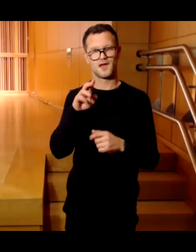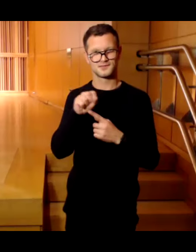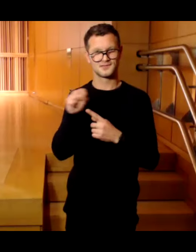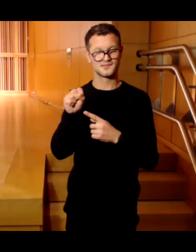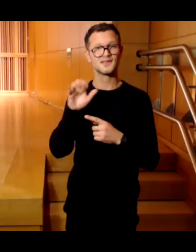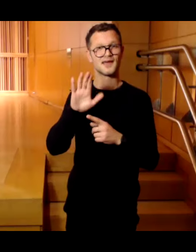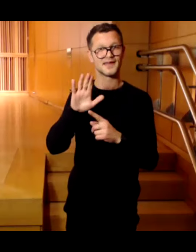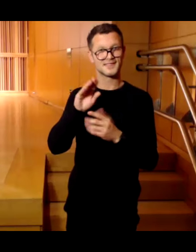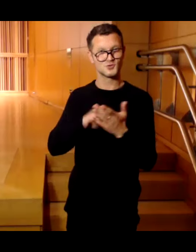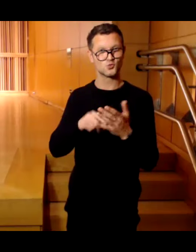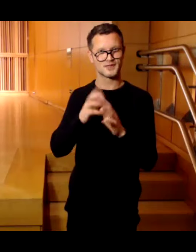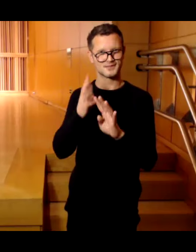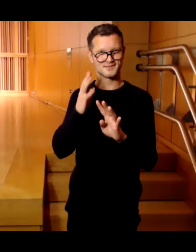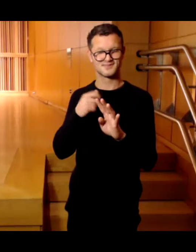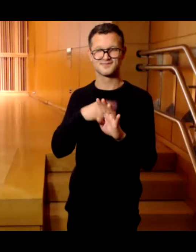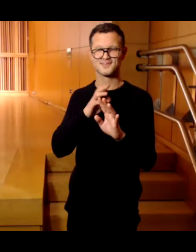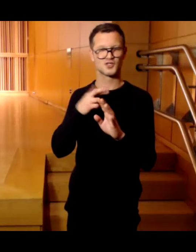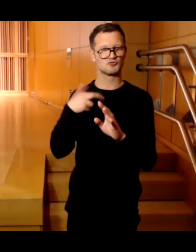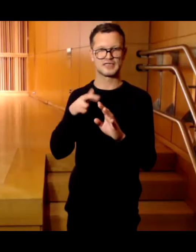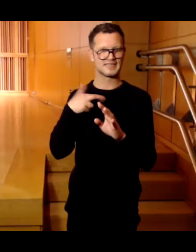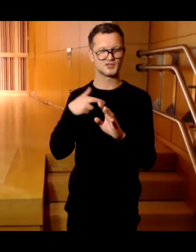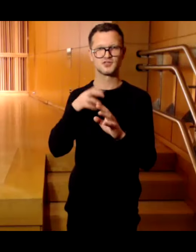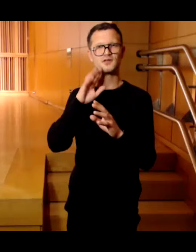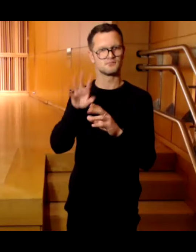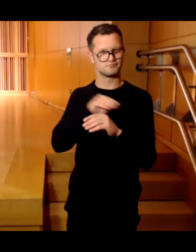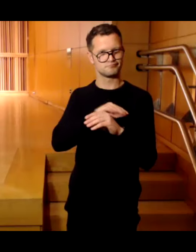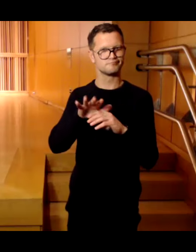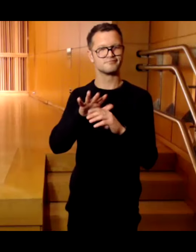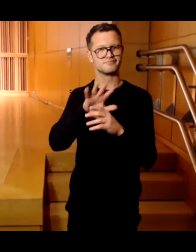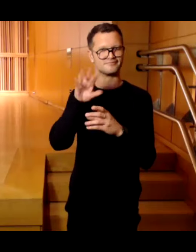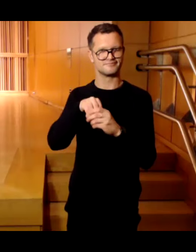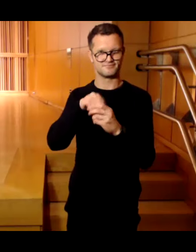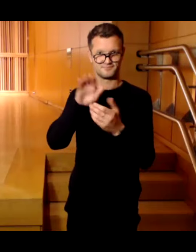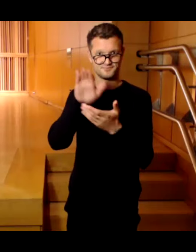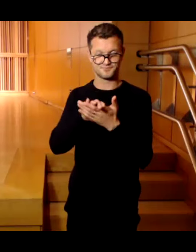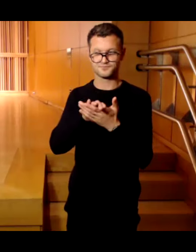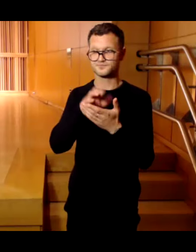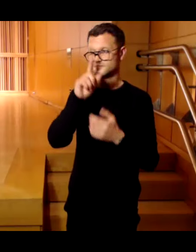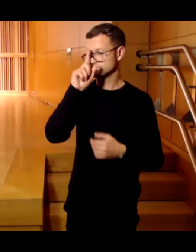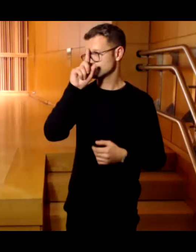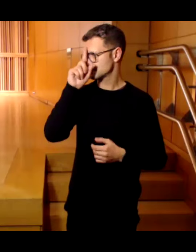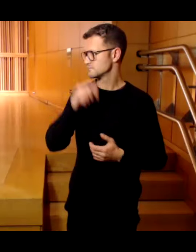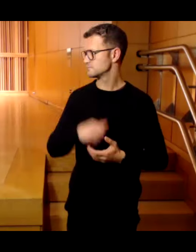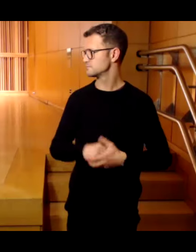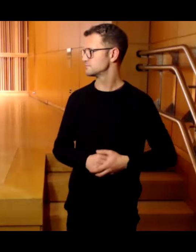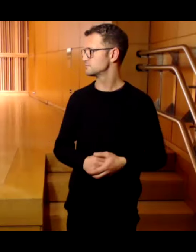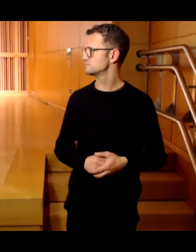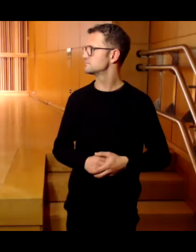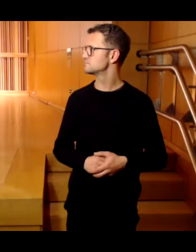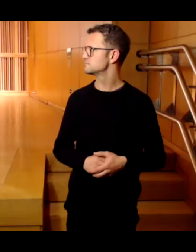I will leave my religious into their beliefs. I want to tap… instead, I want to tap into the power.